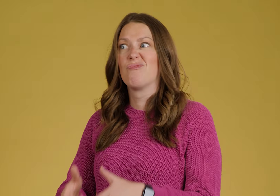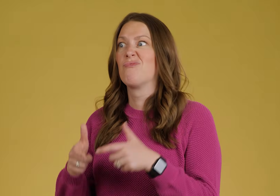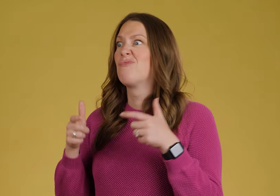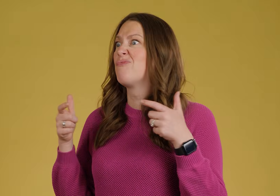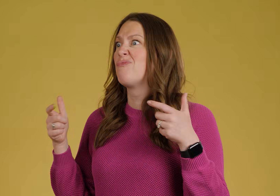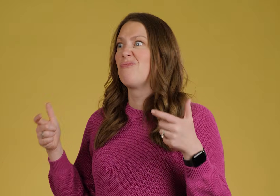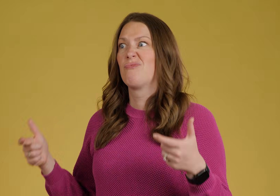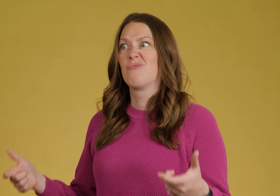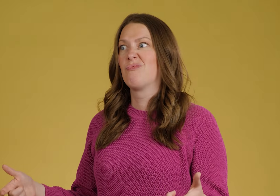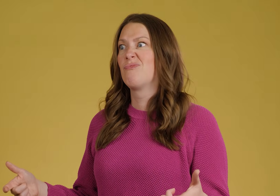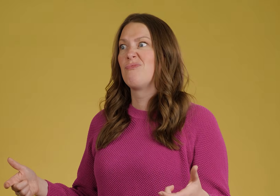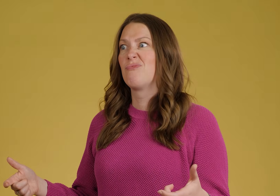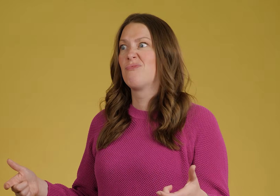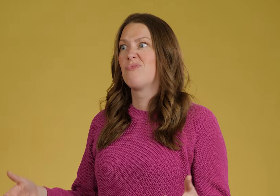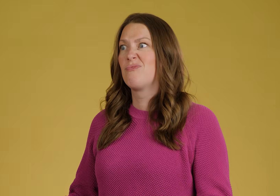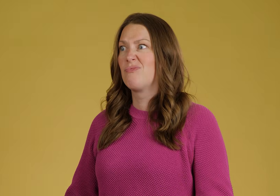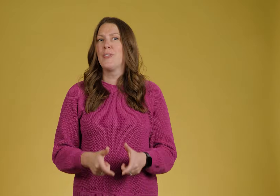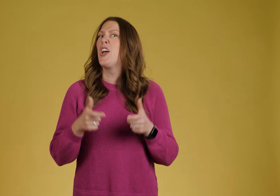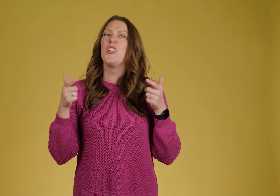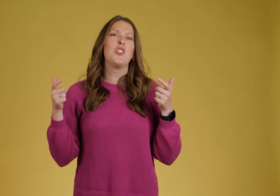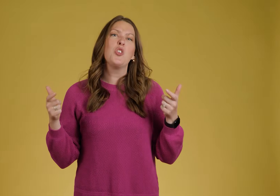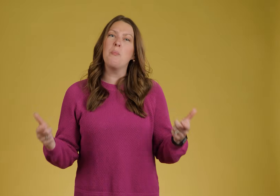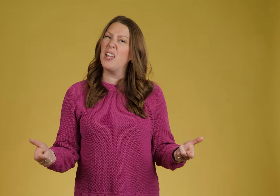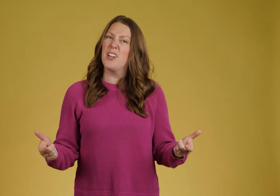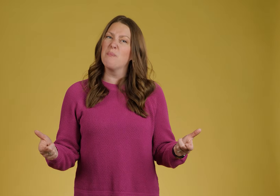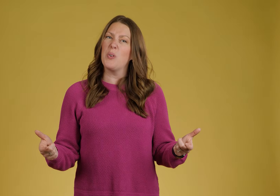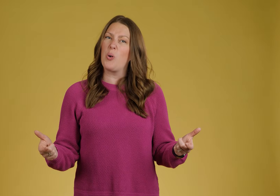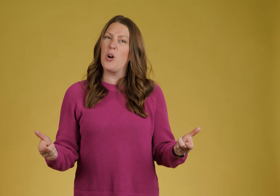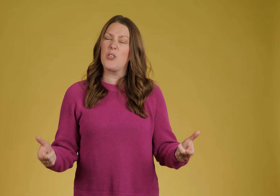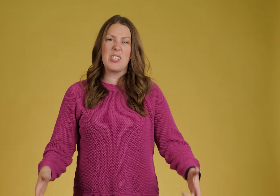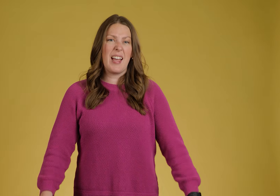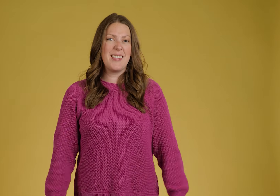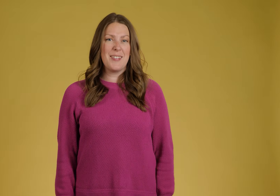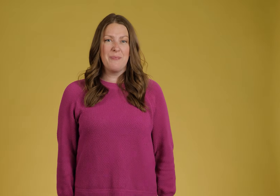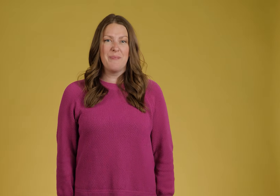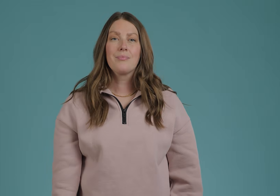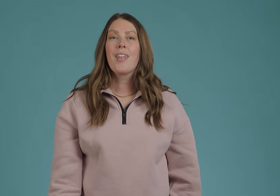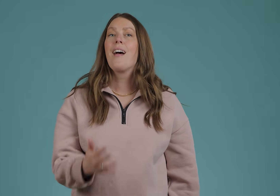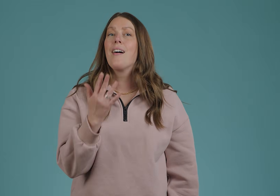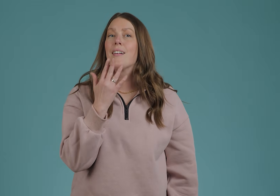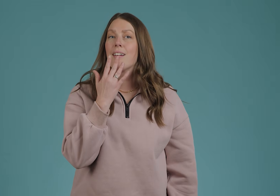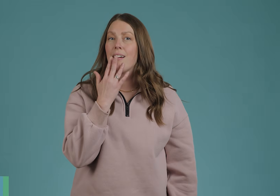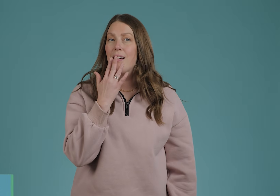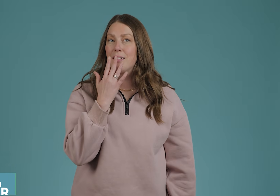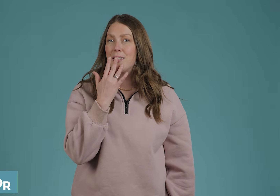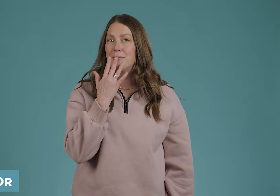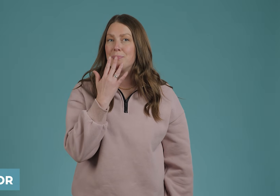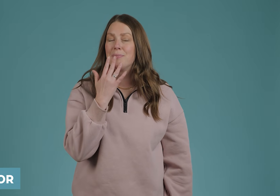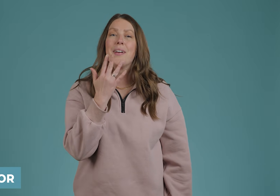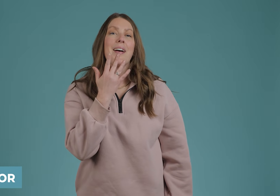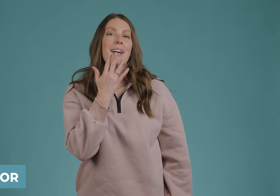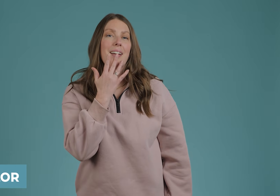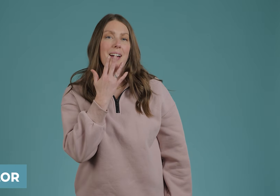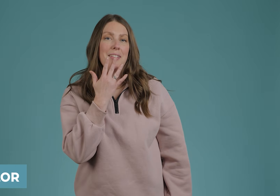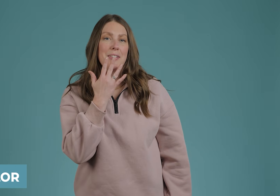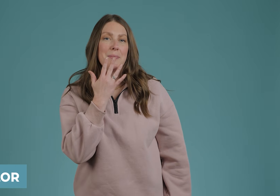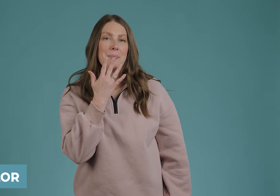nope, this isn't going to work. Too big or oversized Color.